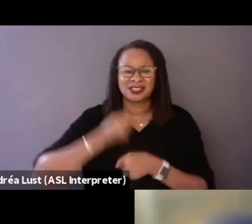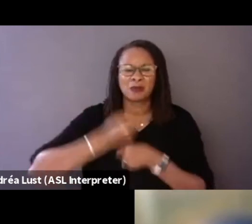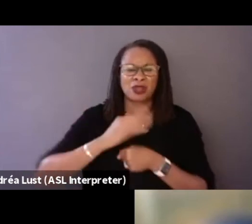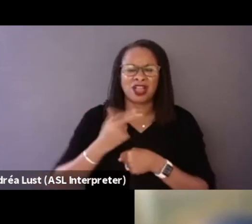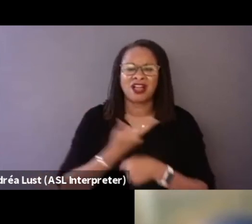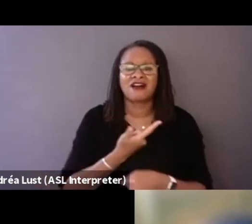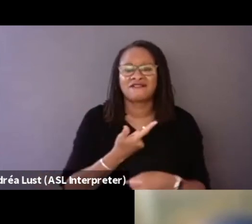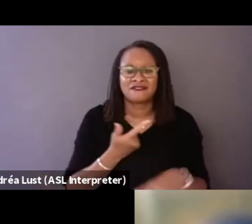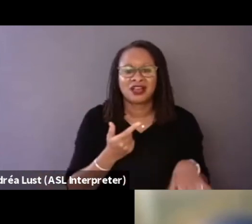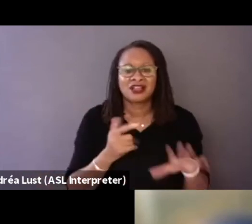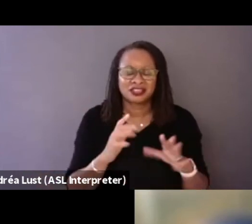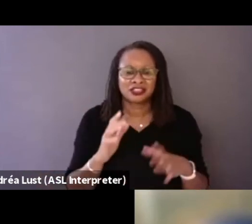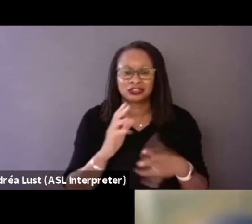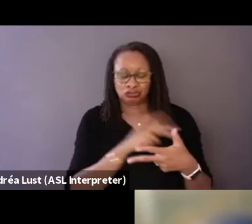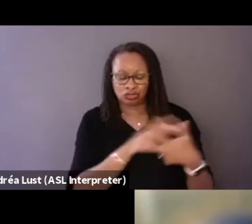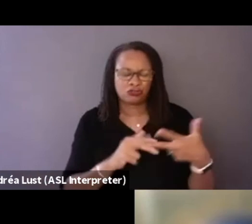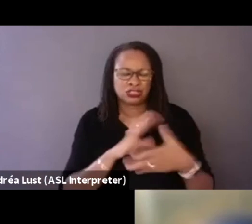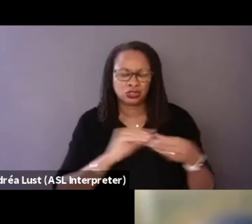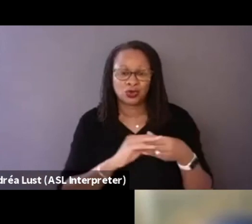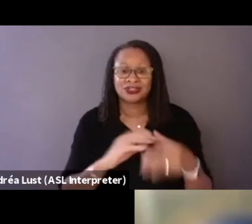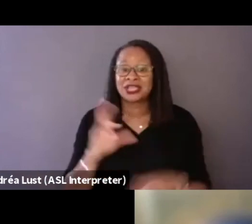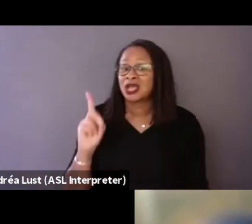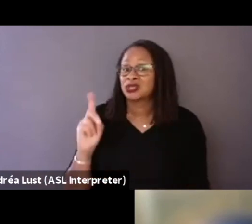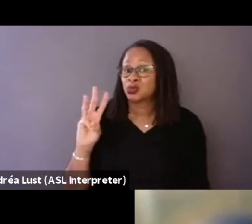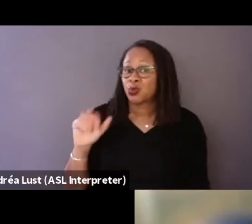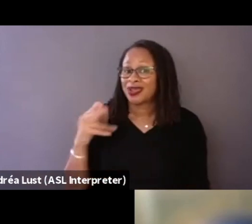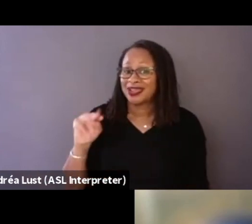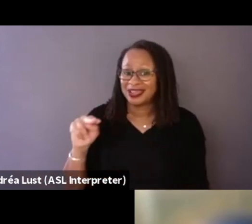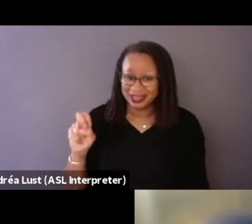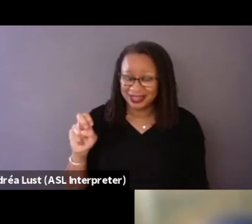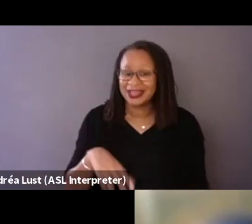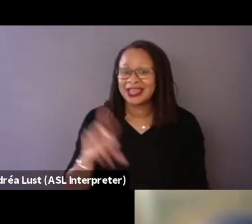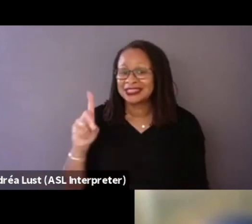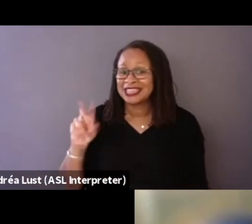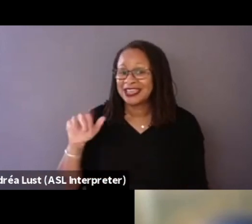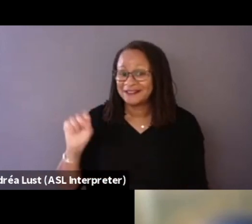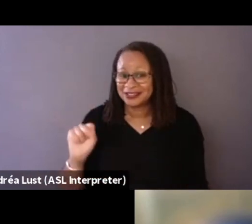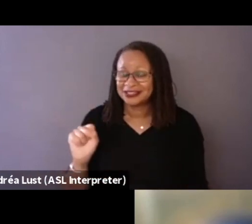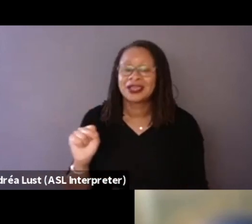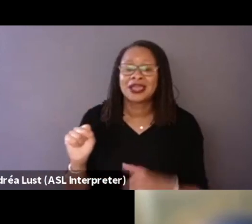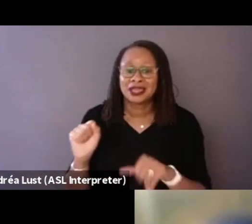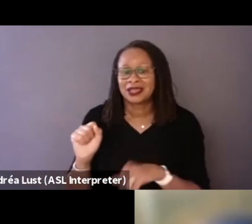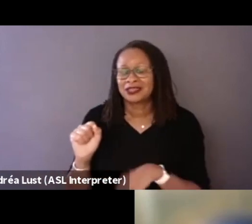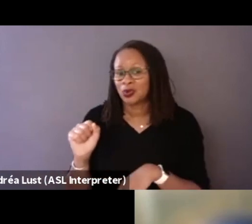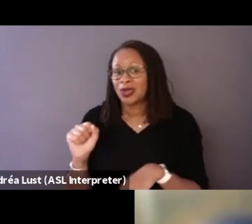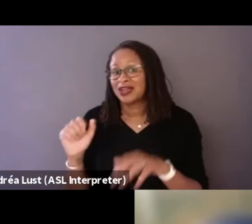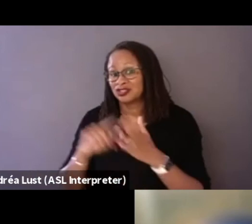Dwayne Davis interned with my company, Proximity Media, that I started with Ryan Coogler. So there's a company that we just launched